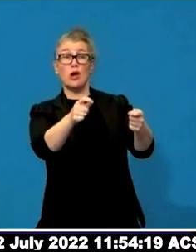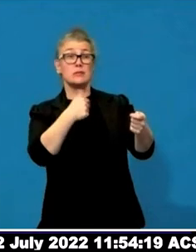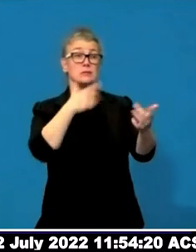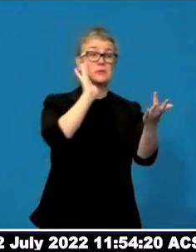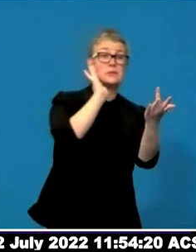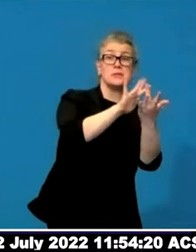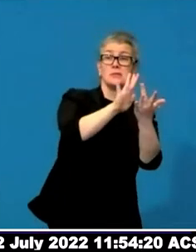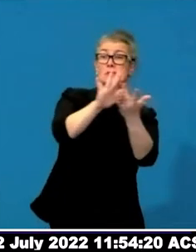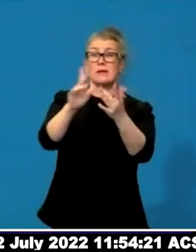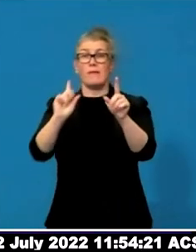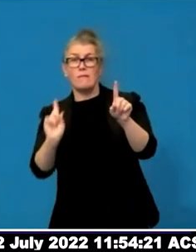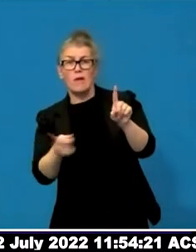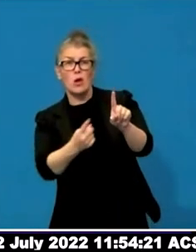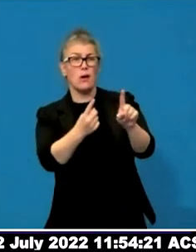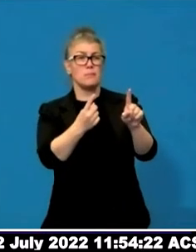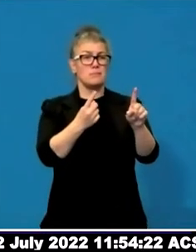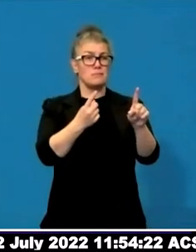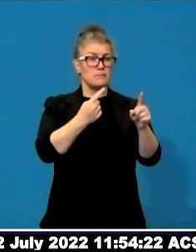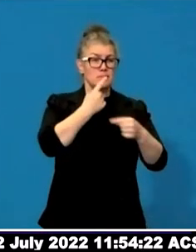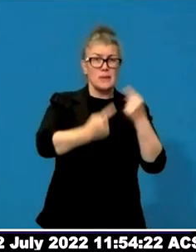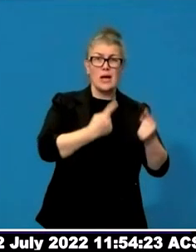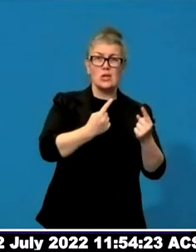following up, you know, those reviews.